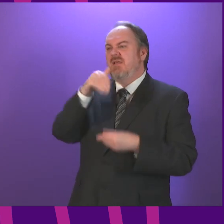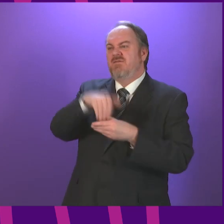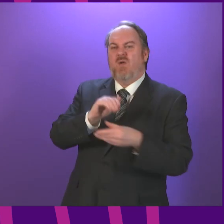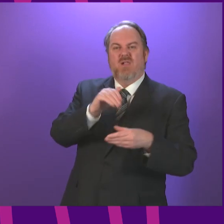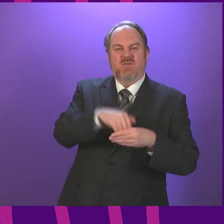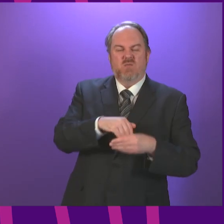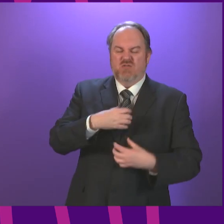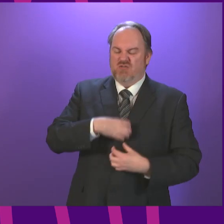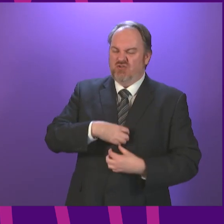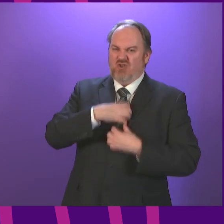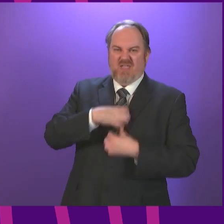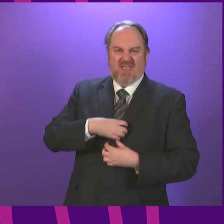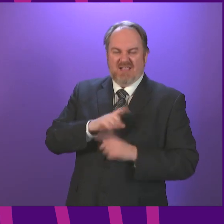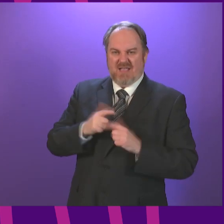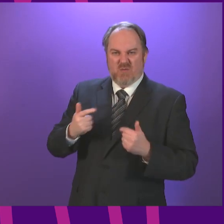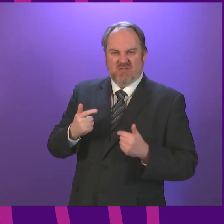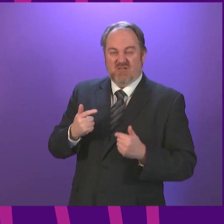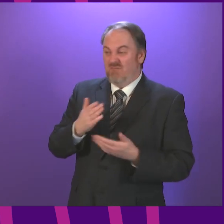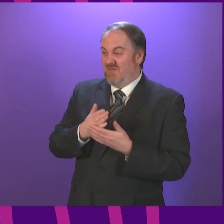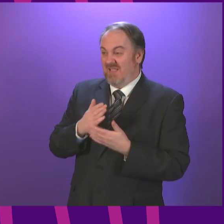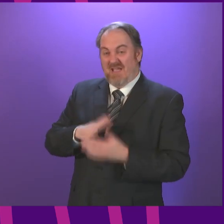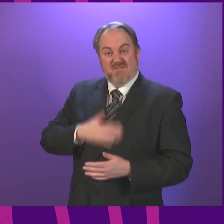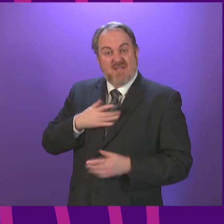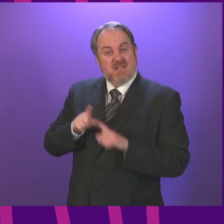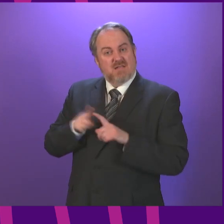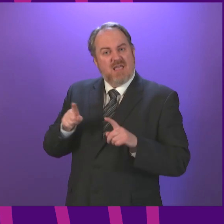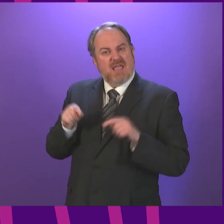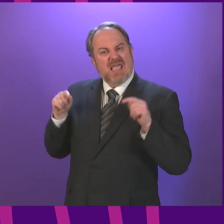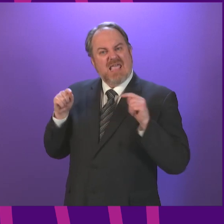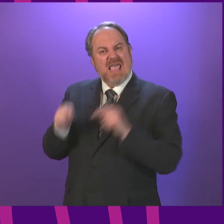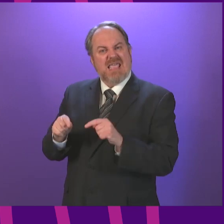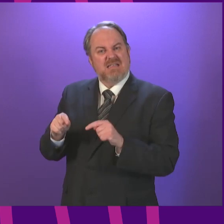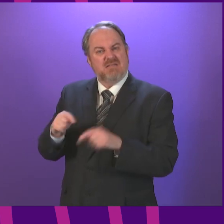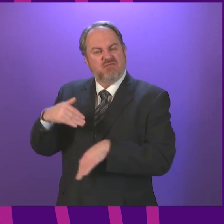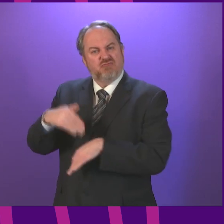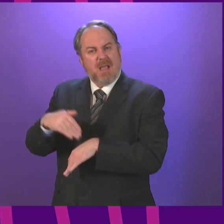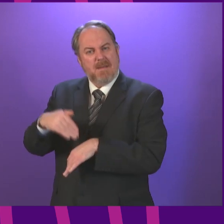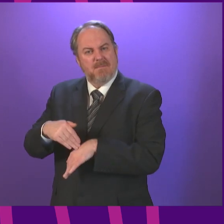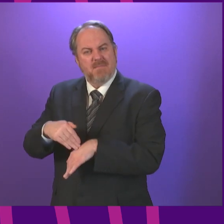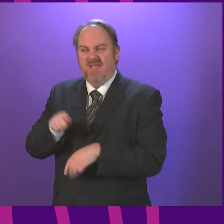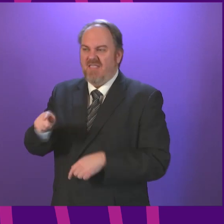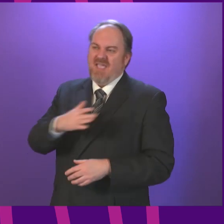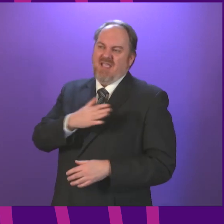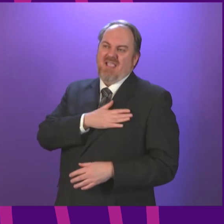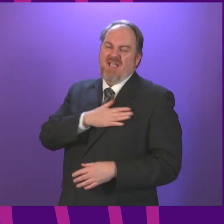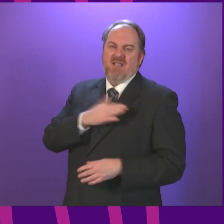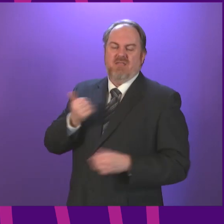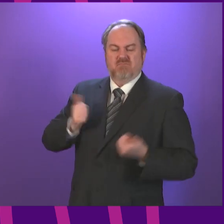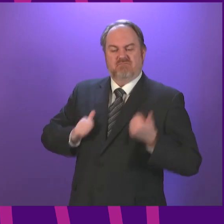best shocking and at worst a hate crime. I guess they like the privilege that Parliament